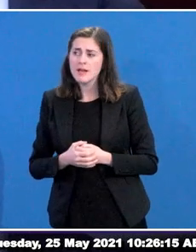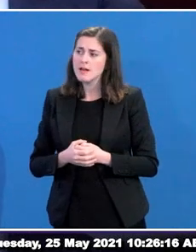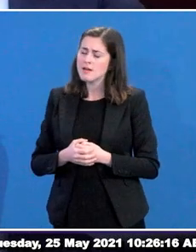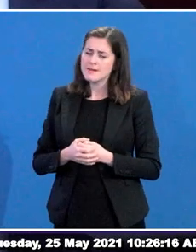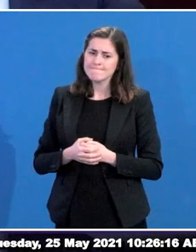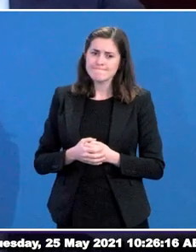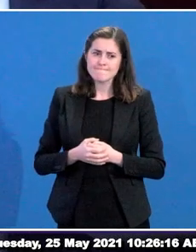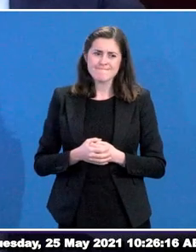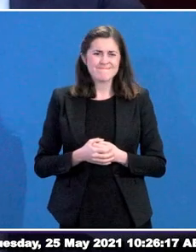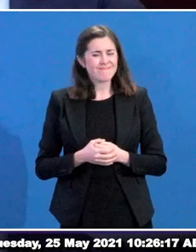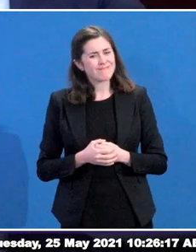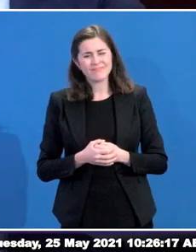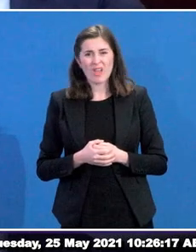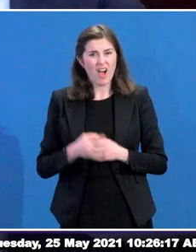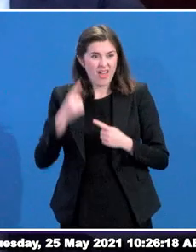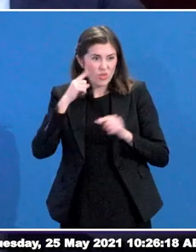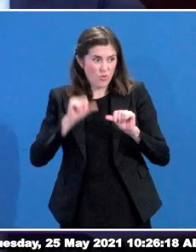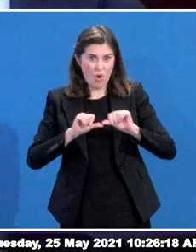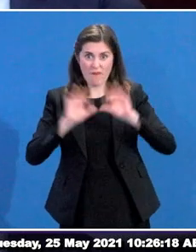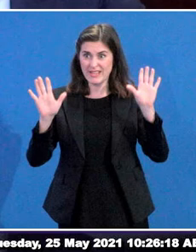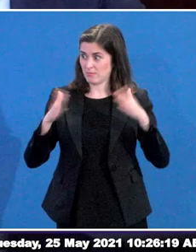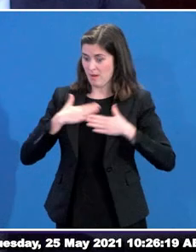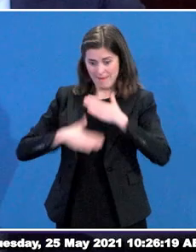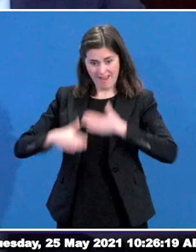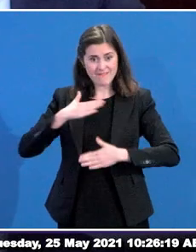I thought it was pretty self-evident in my behaviour, in terms